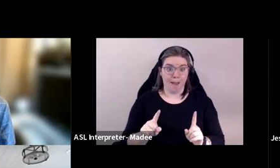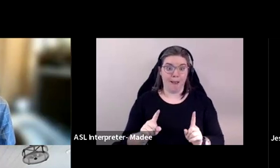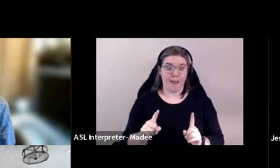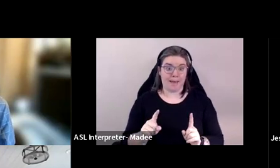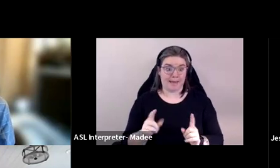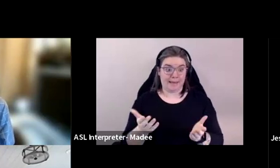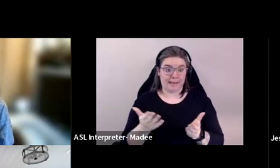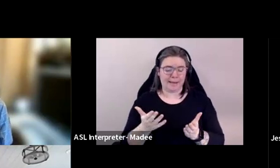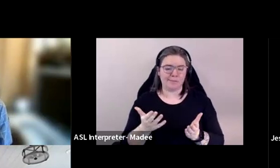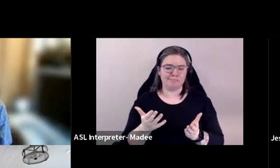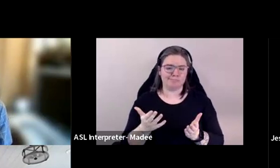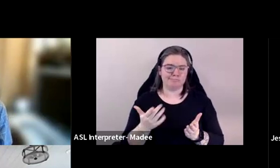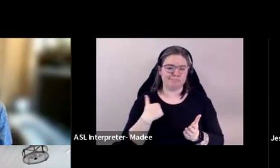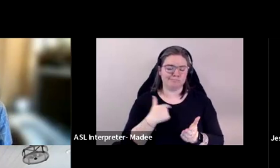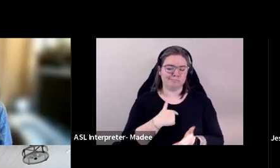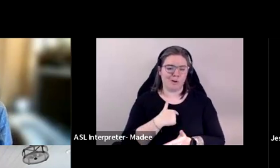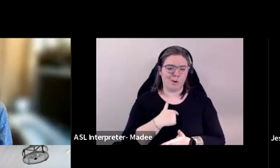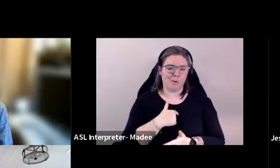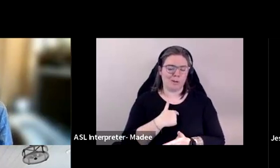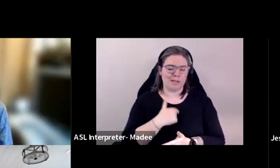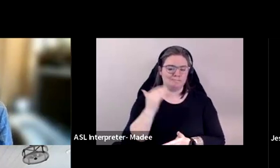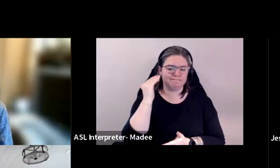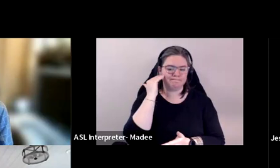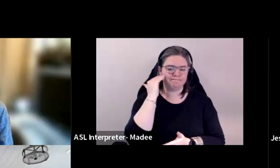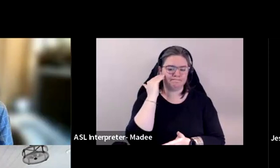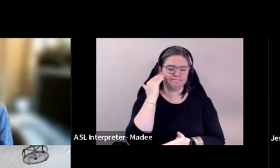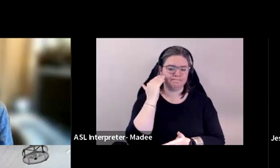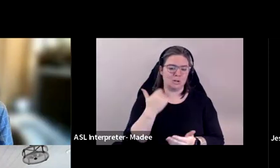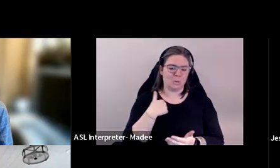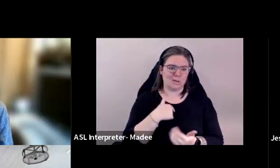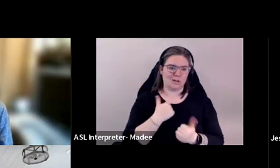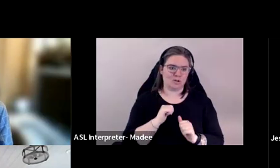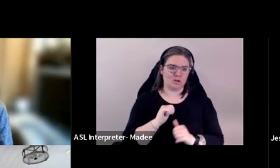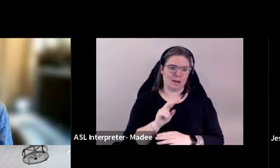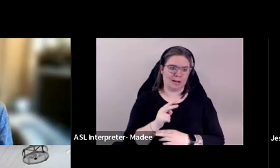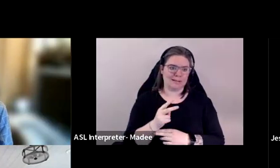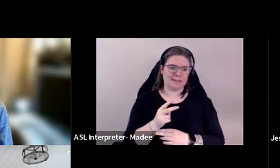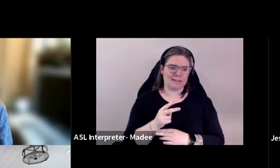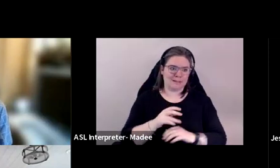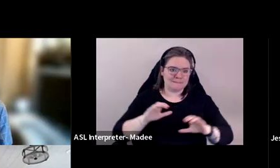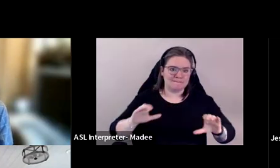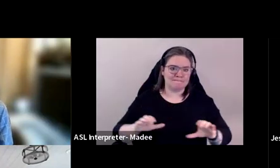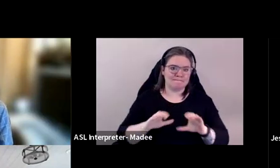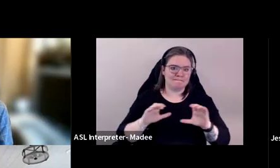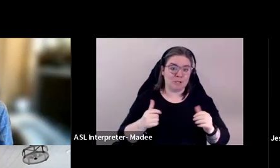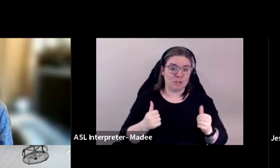and this is starting to ramp up for a second try at the State level to advocate